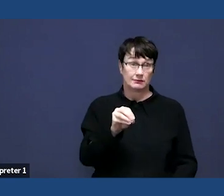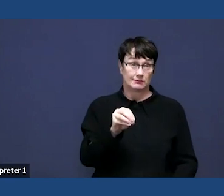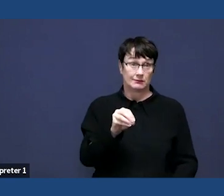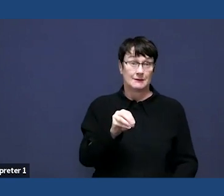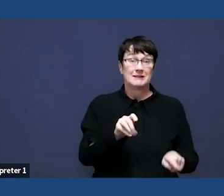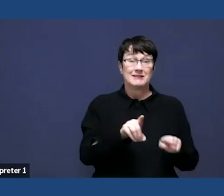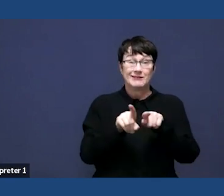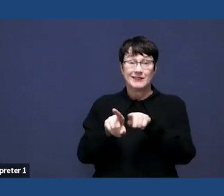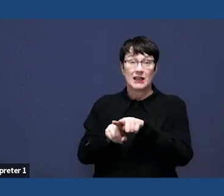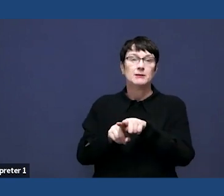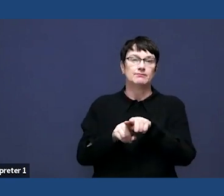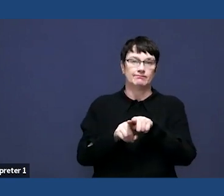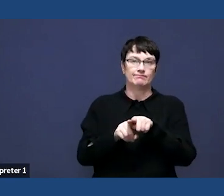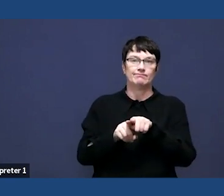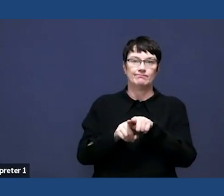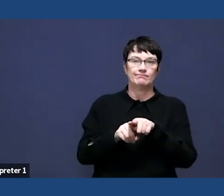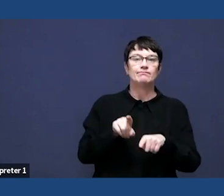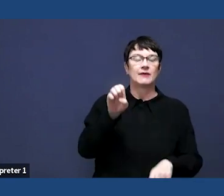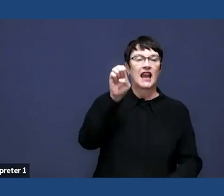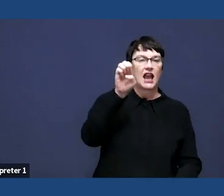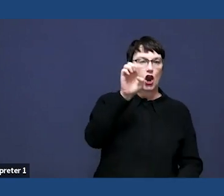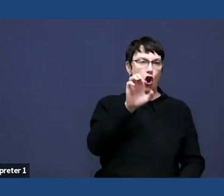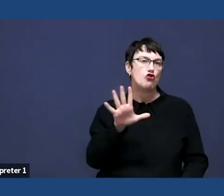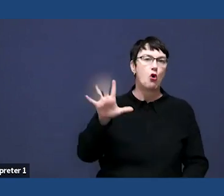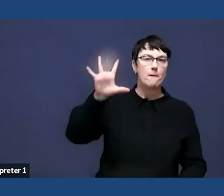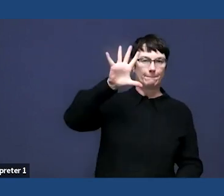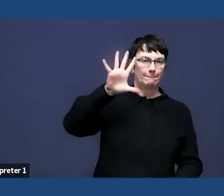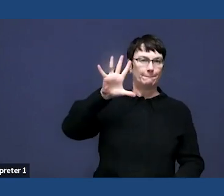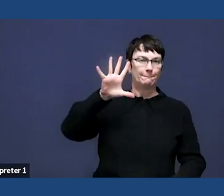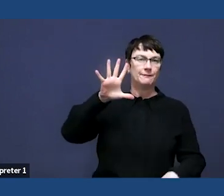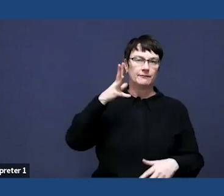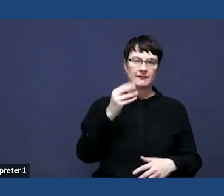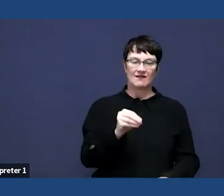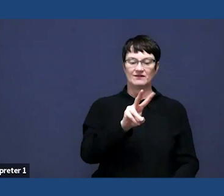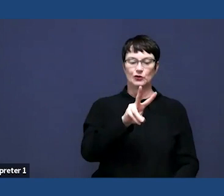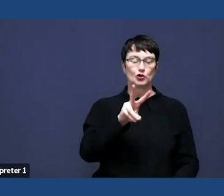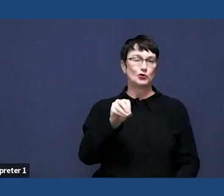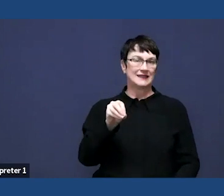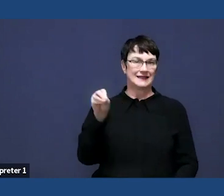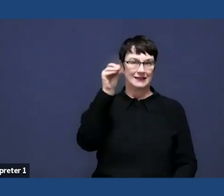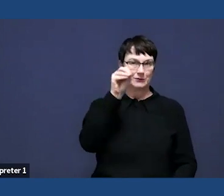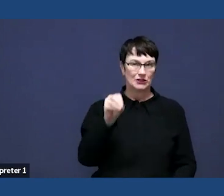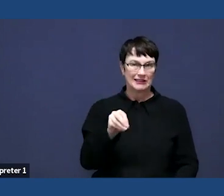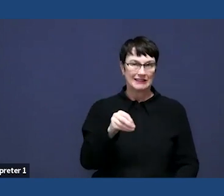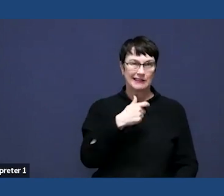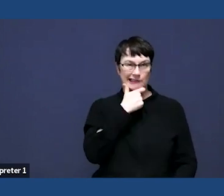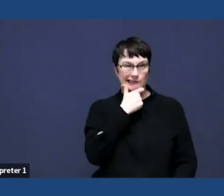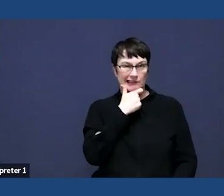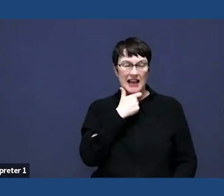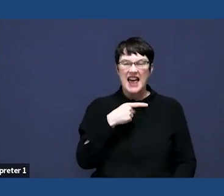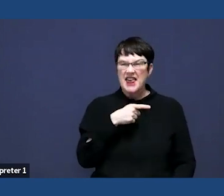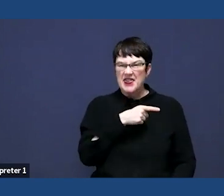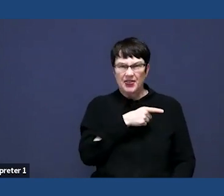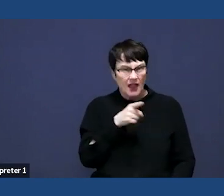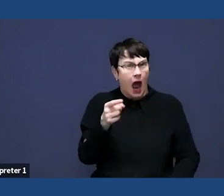to be involved in the discussion. Our company is looking at ways where we can include in an inclusive way hearing the voice